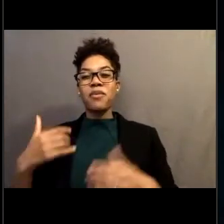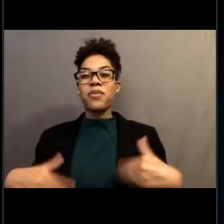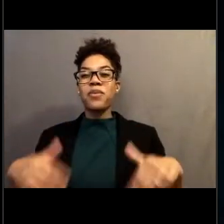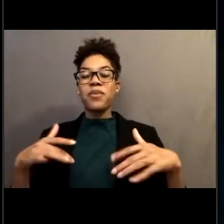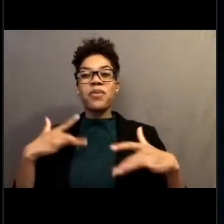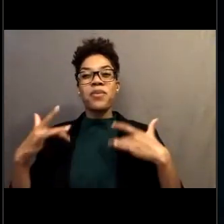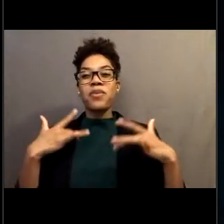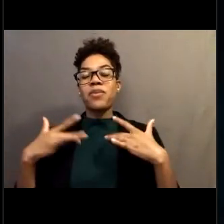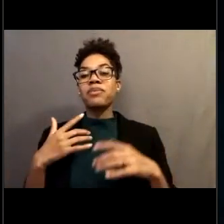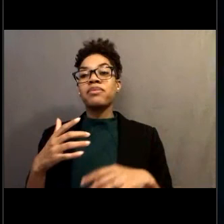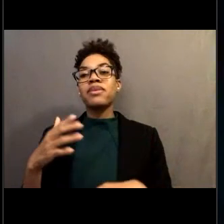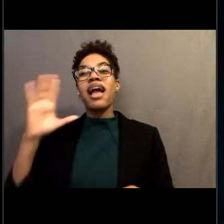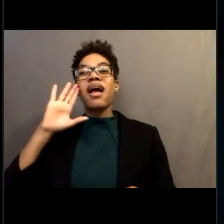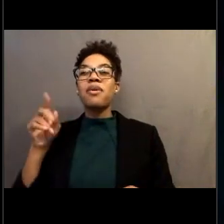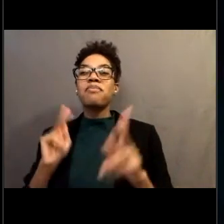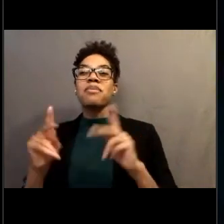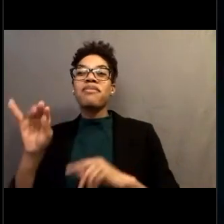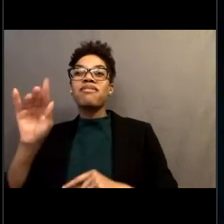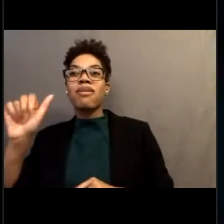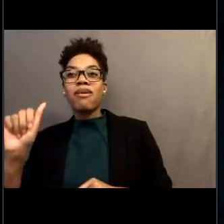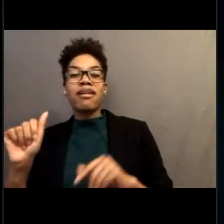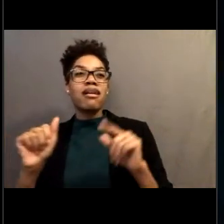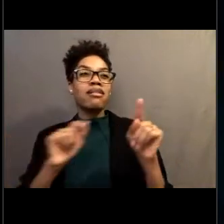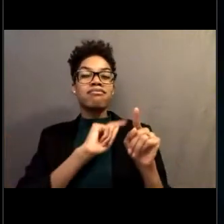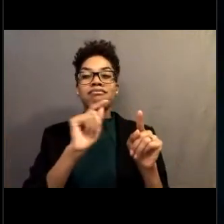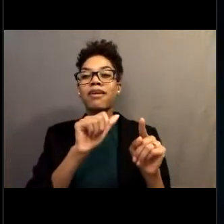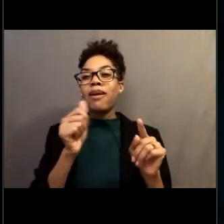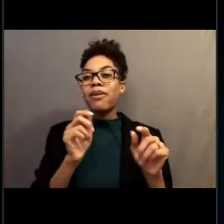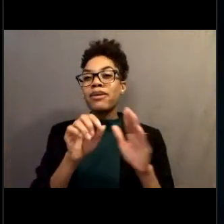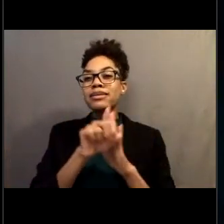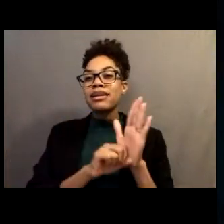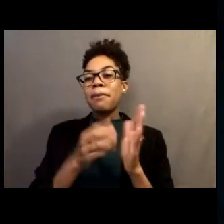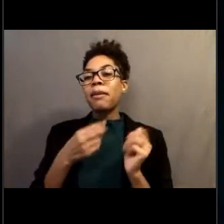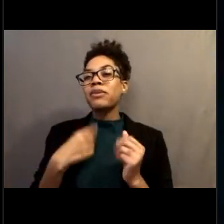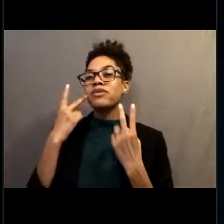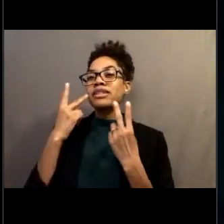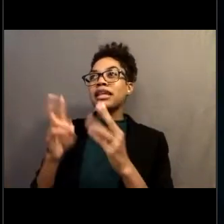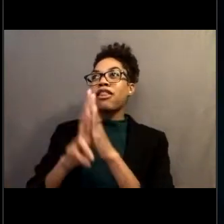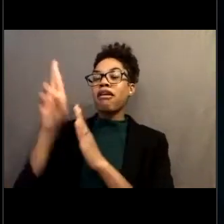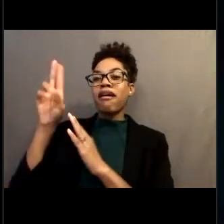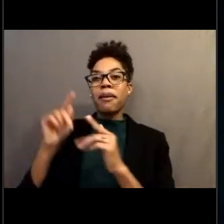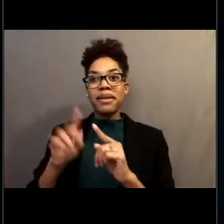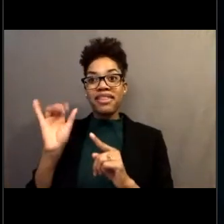other people that may have had the opportunity to see a launch. It's hard to describe the excitement of being at a launch.